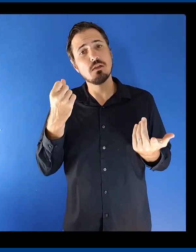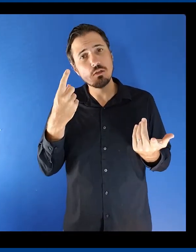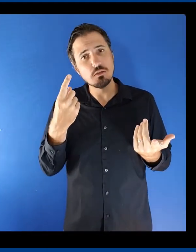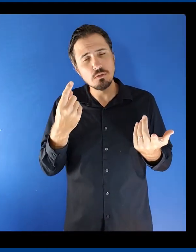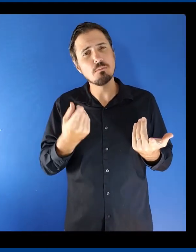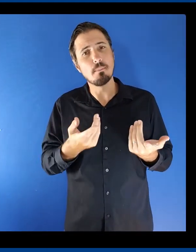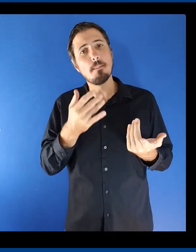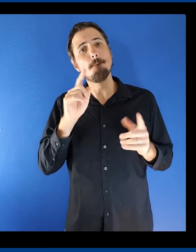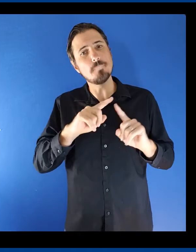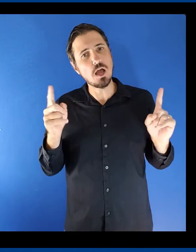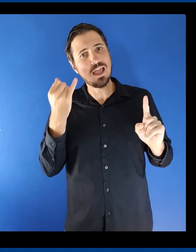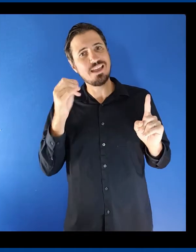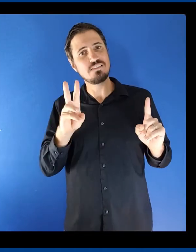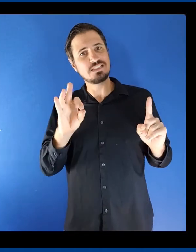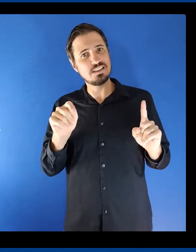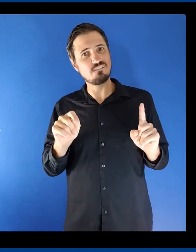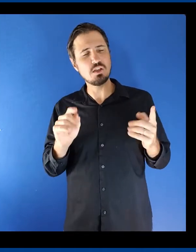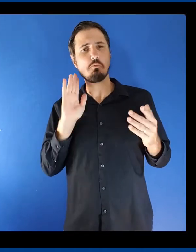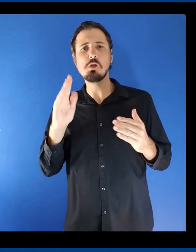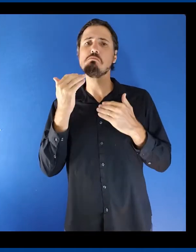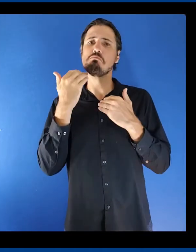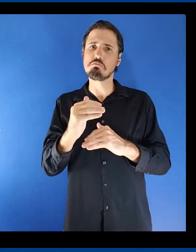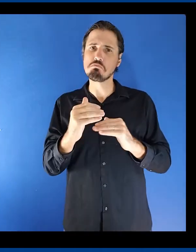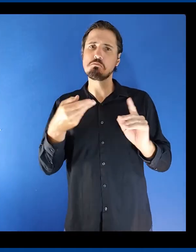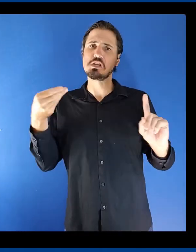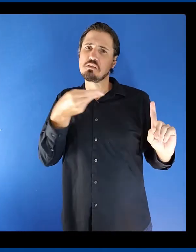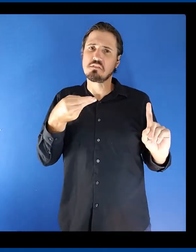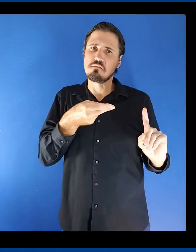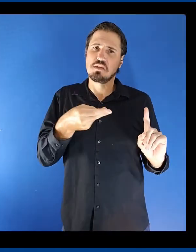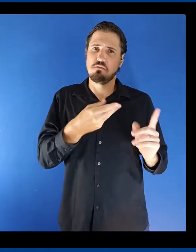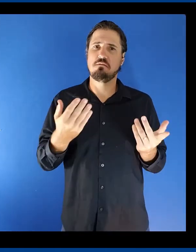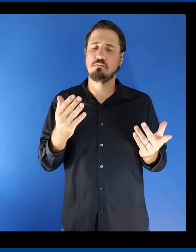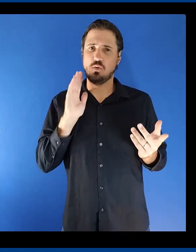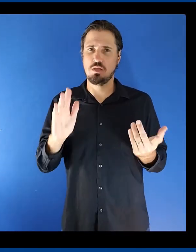Will washing our hands stop the spread of COVID-19? No.